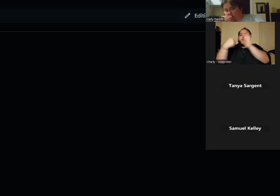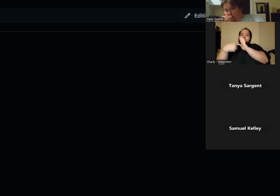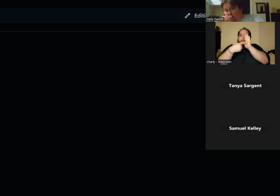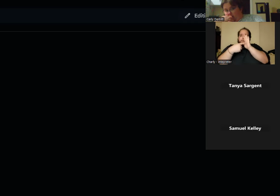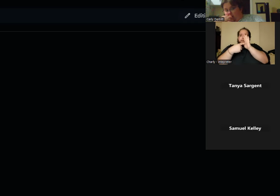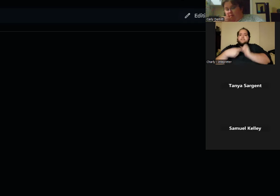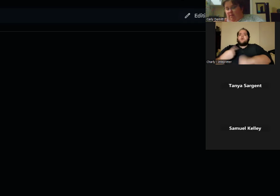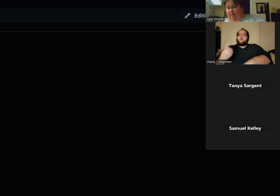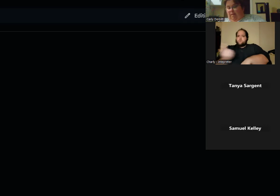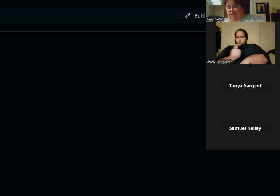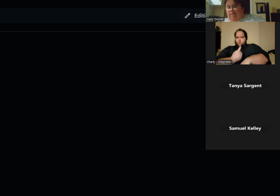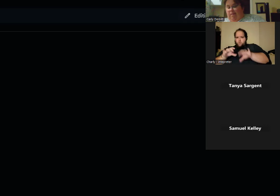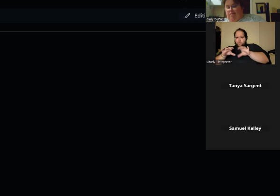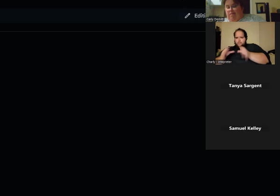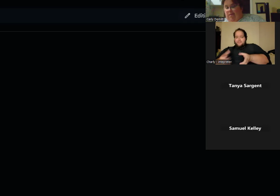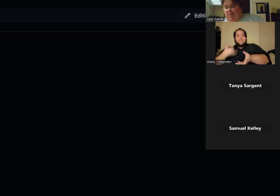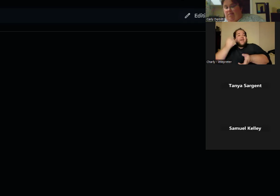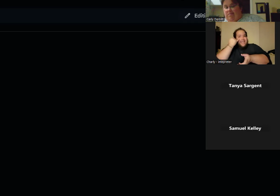If you've got too much, like I know a lot of people who are